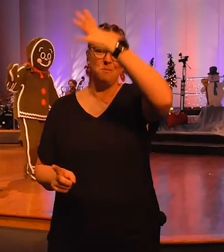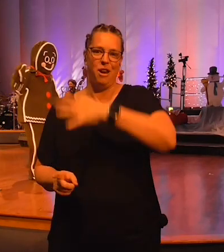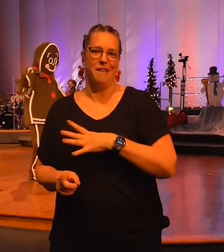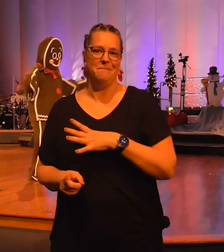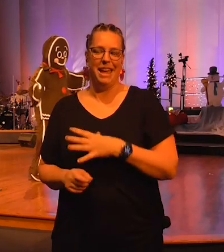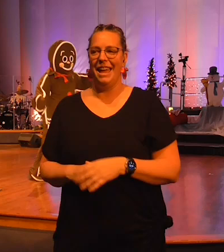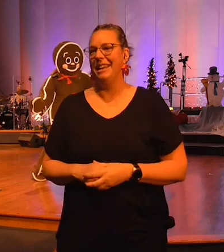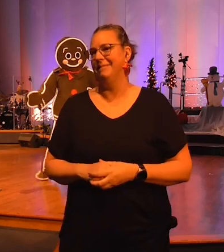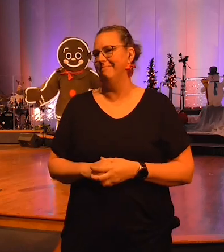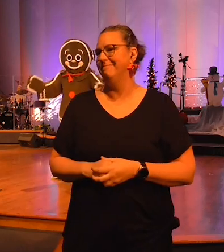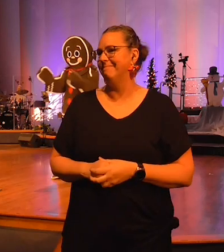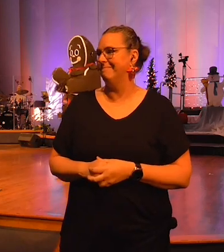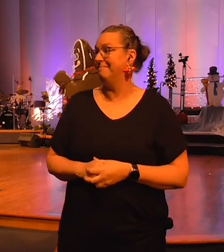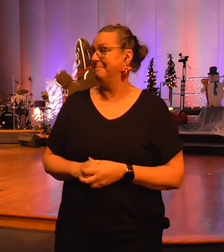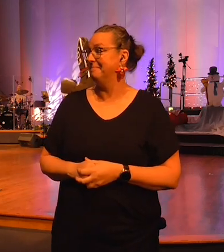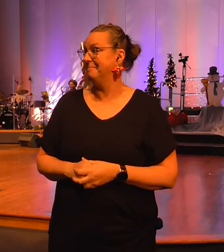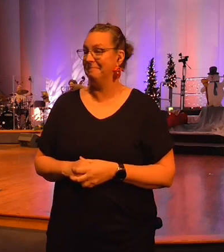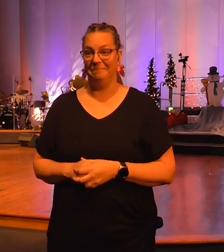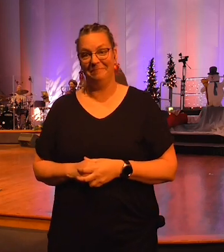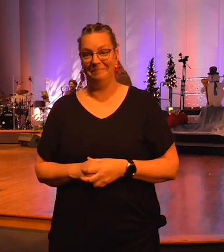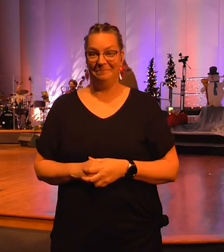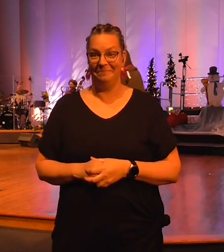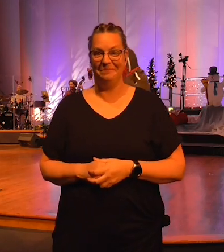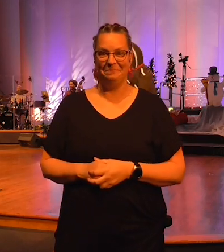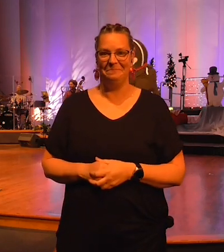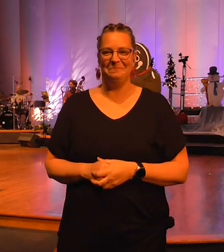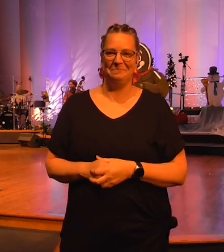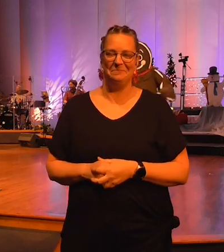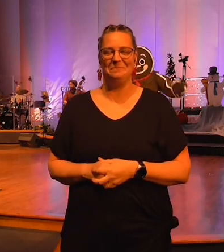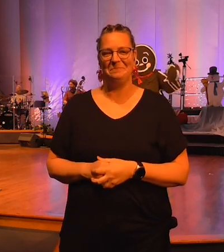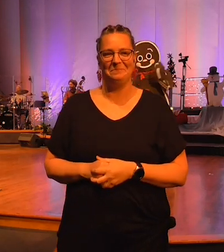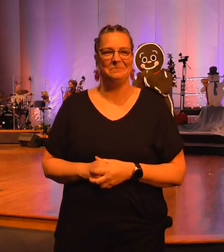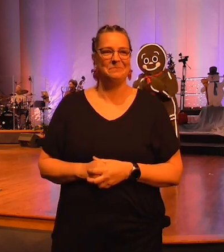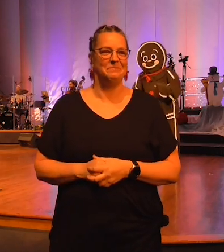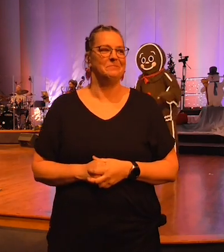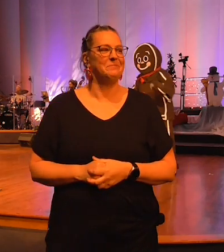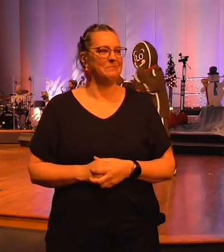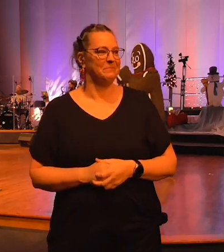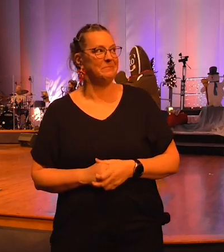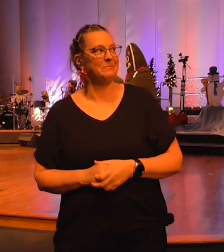fast you can oh